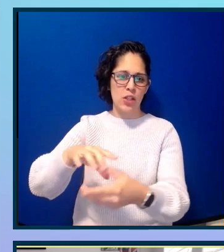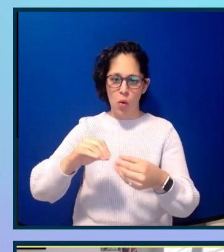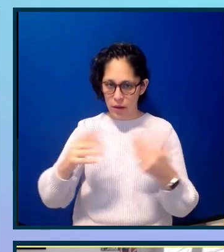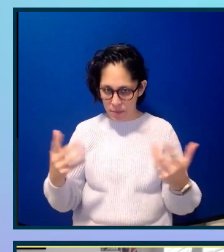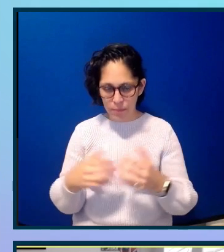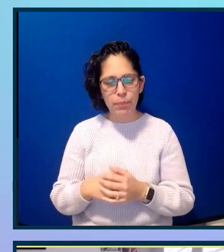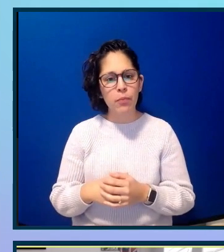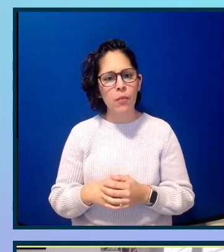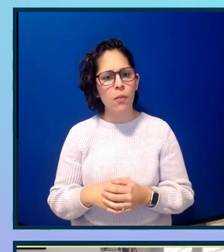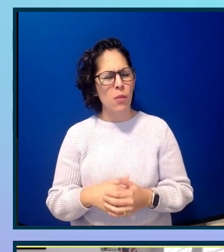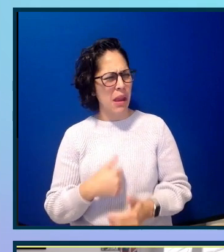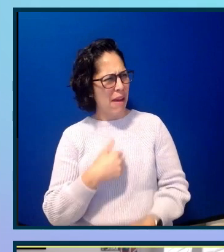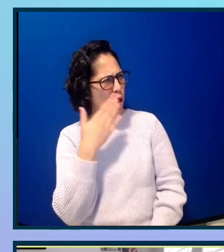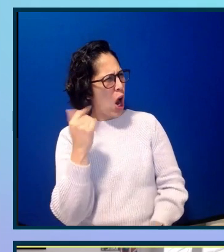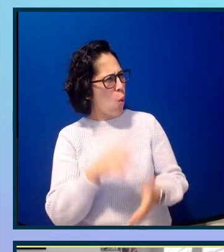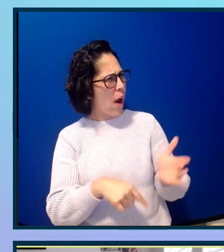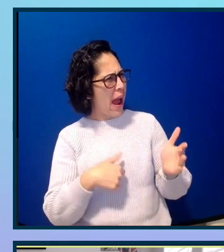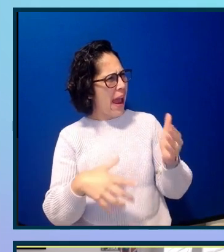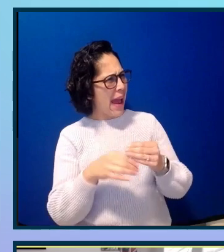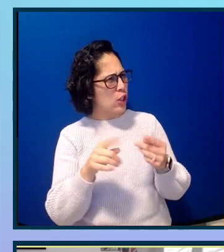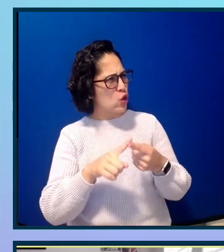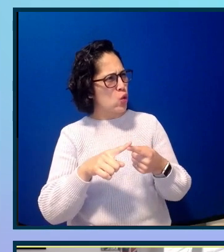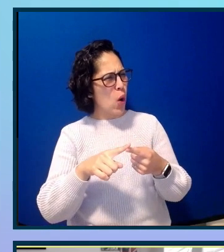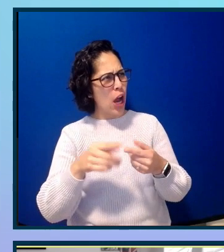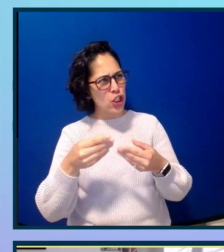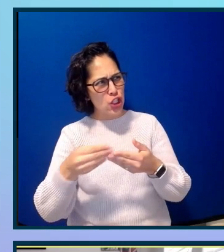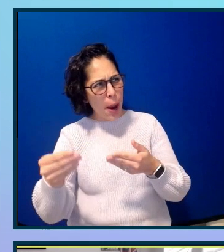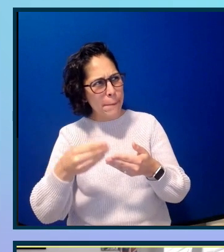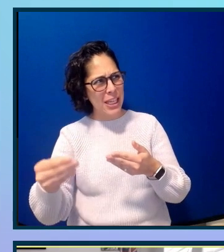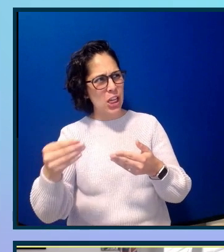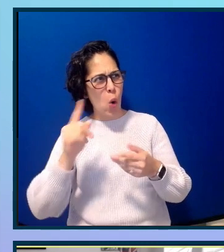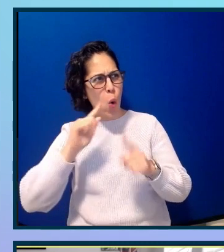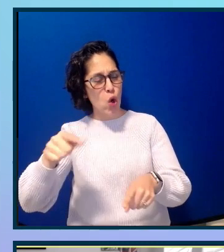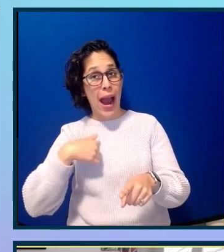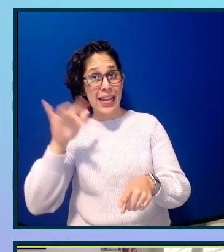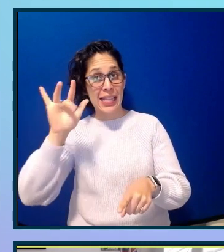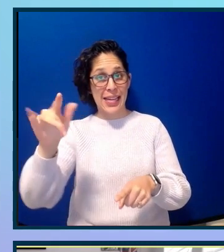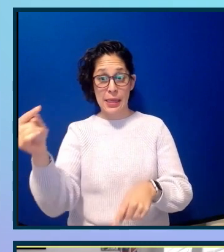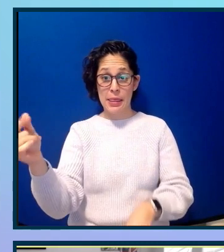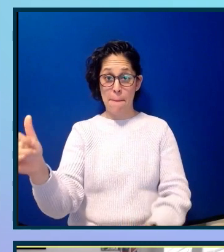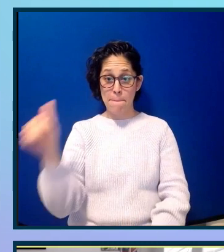"I forgot what I added to a shopping order, and hit the back button. It reloaded everything,